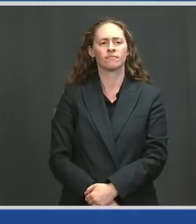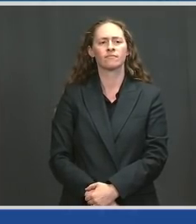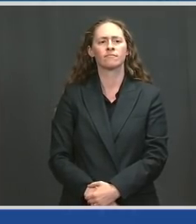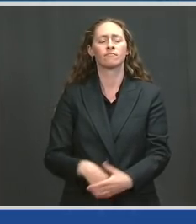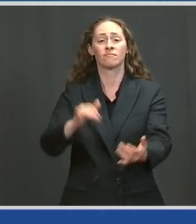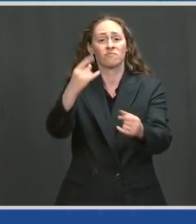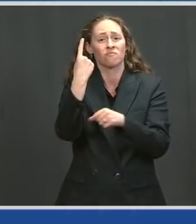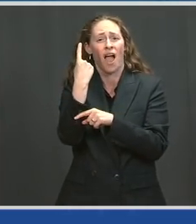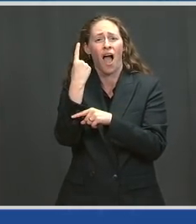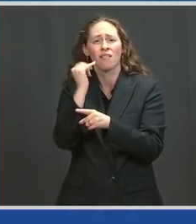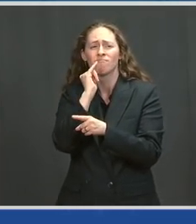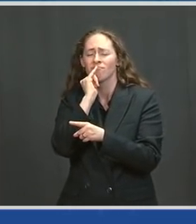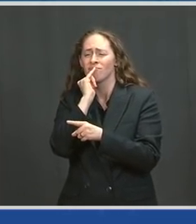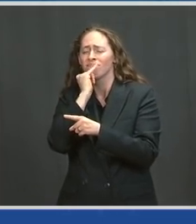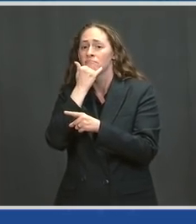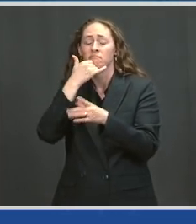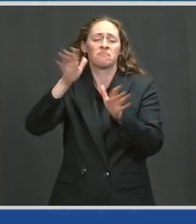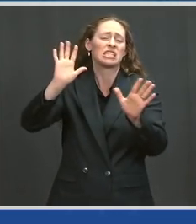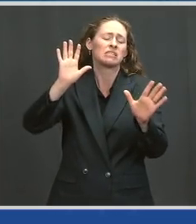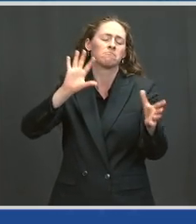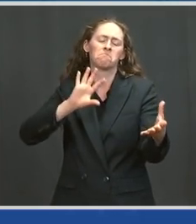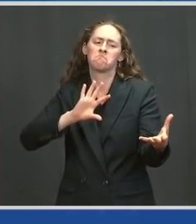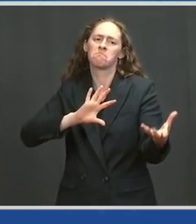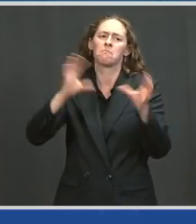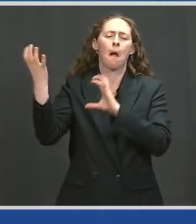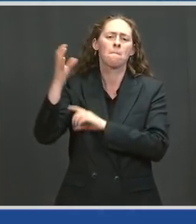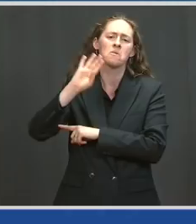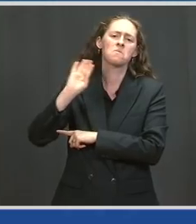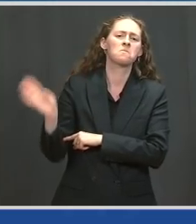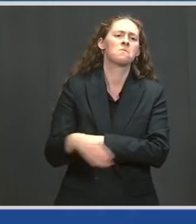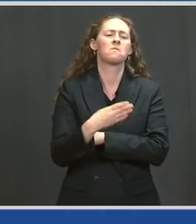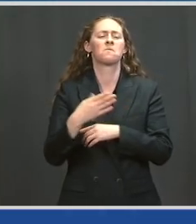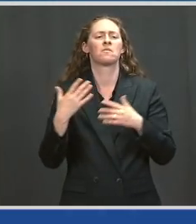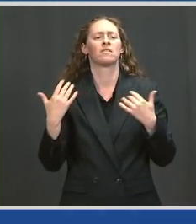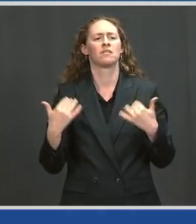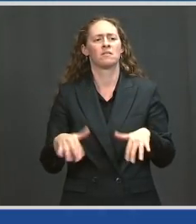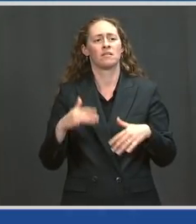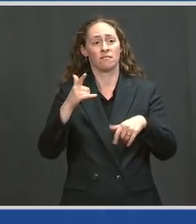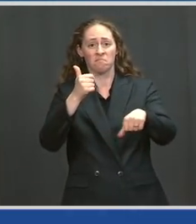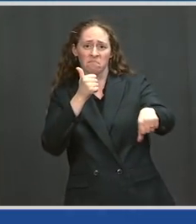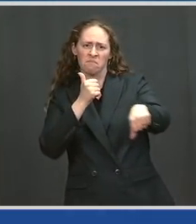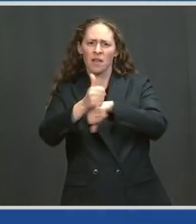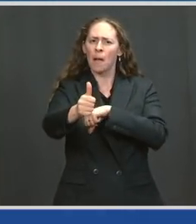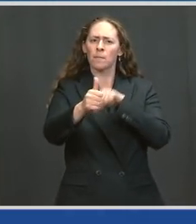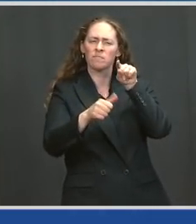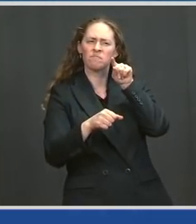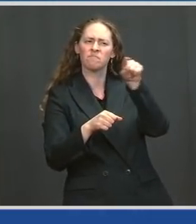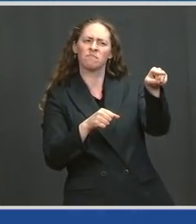terrible headline allegation of a Black male teenager attacking a white female teenager.